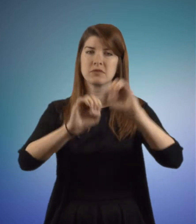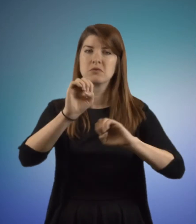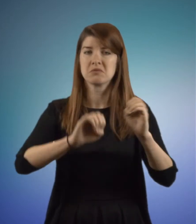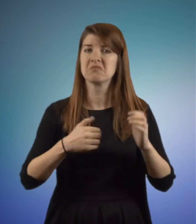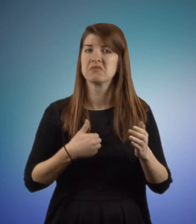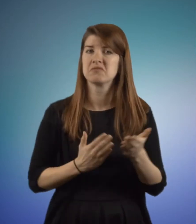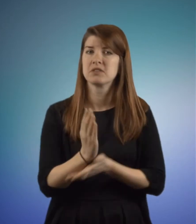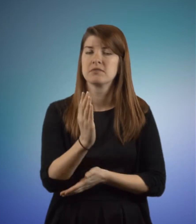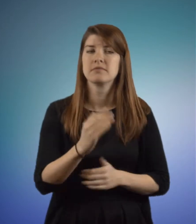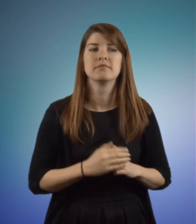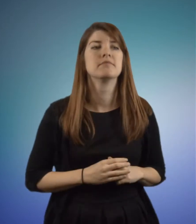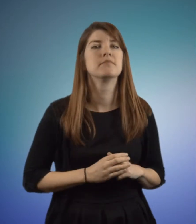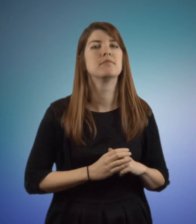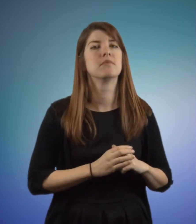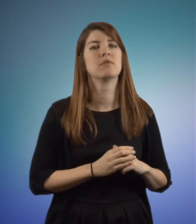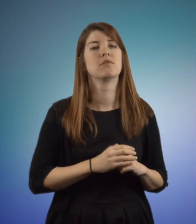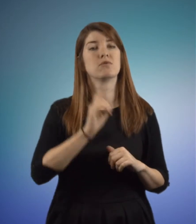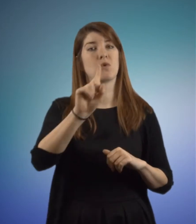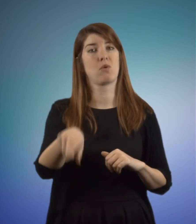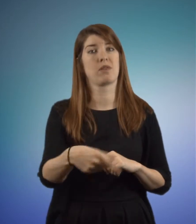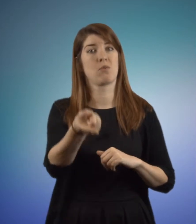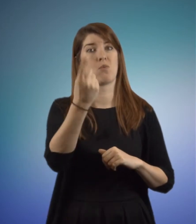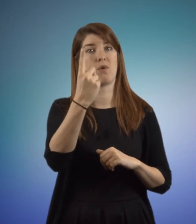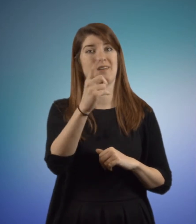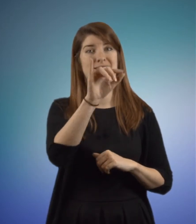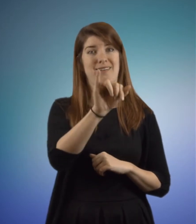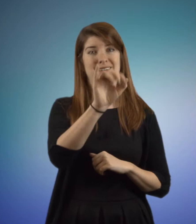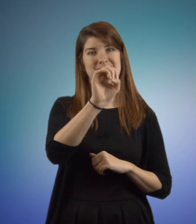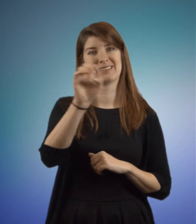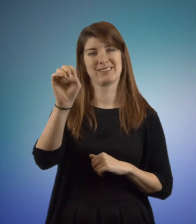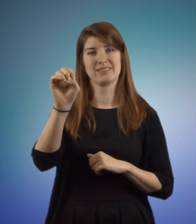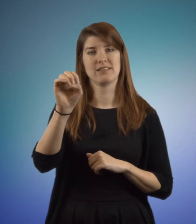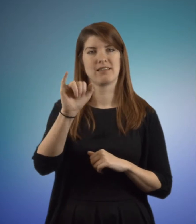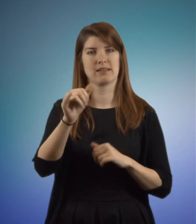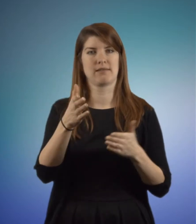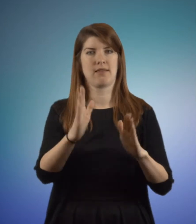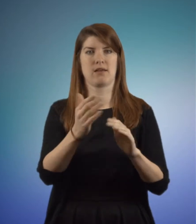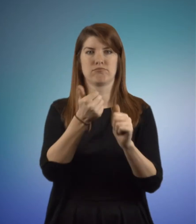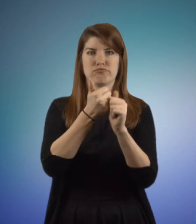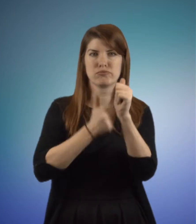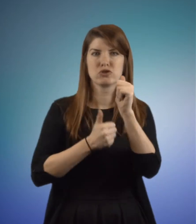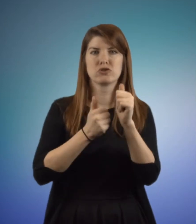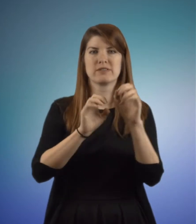There's only one IEE that's allowed per evaluation period, which is usually every 3 years.